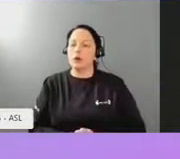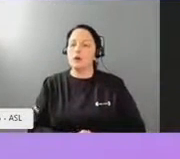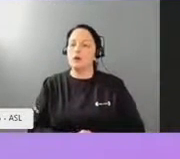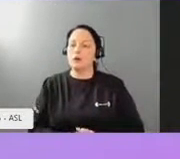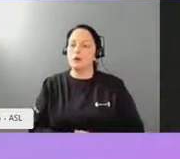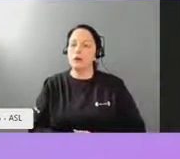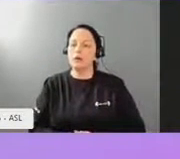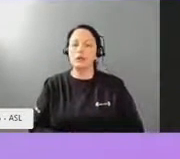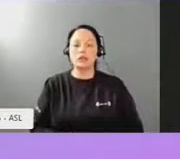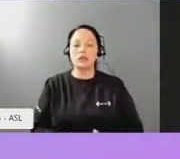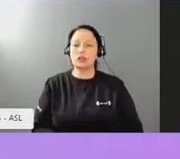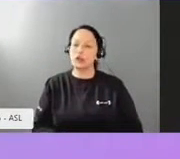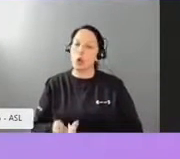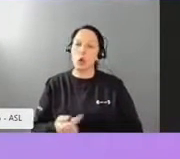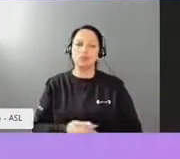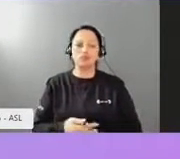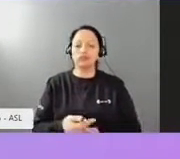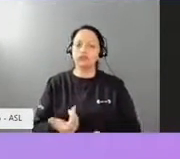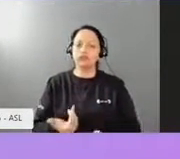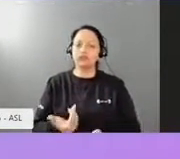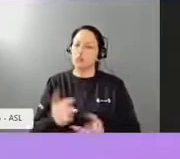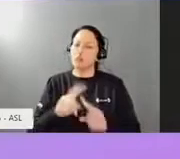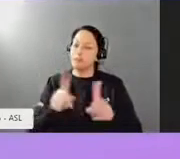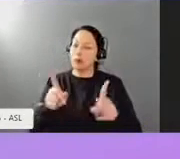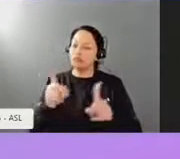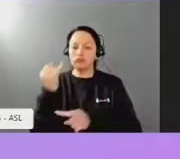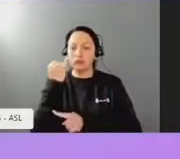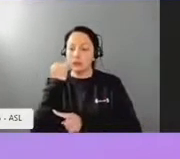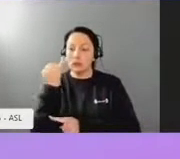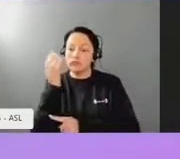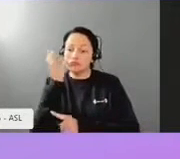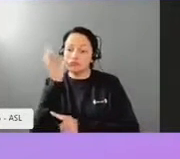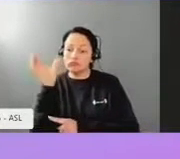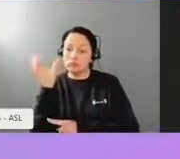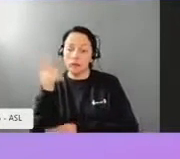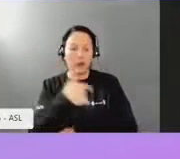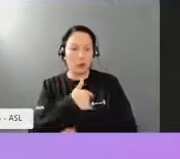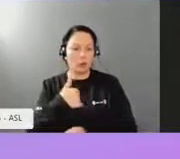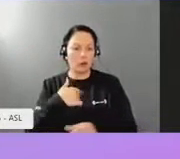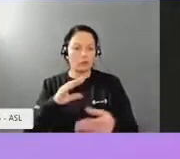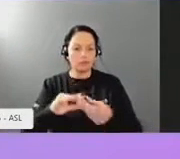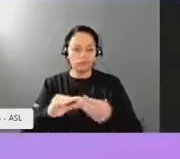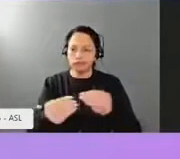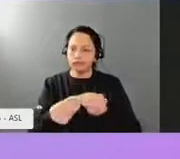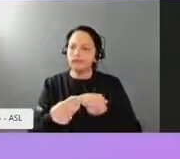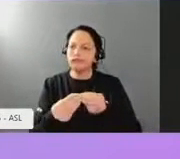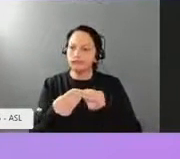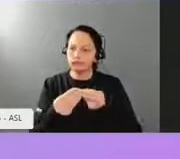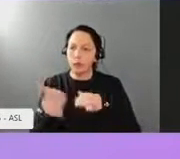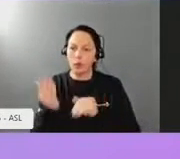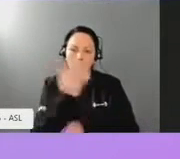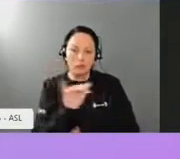It is something that is very clear in my head. Your